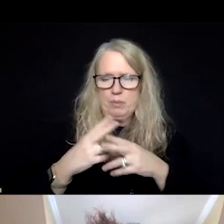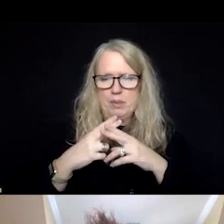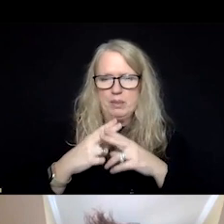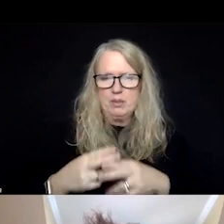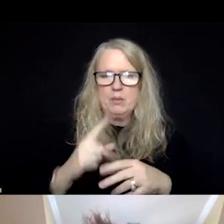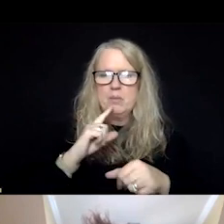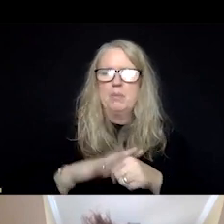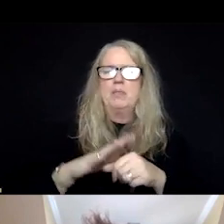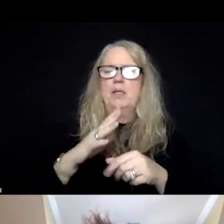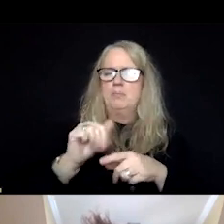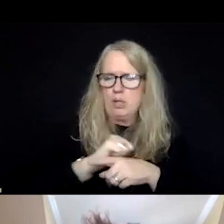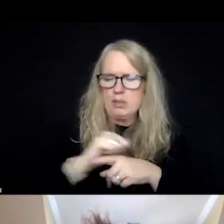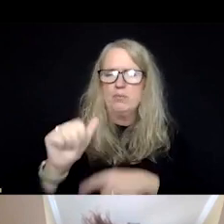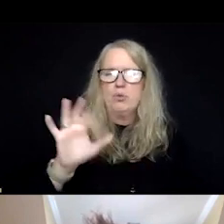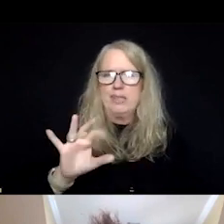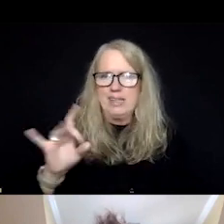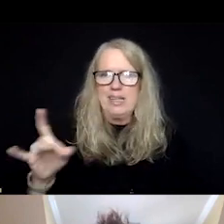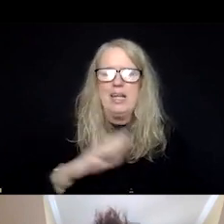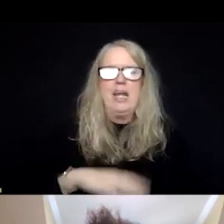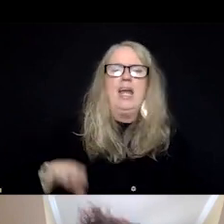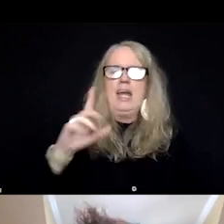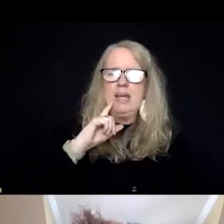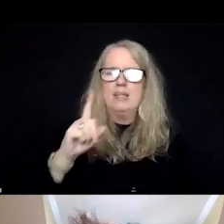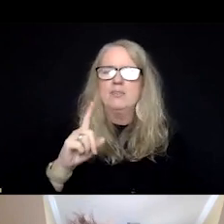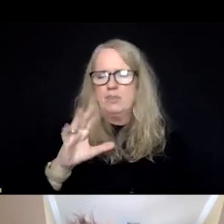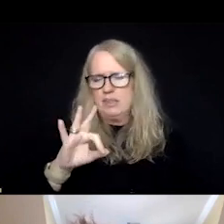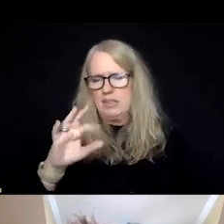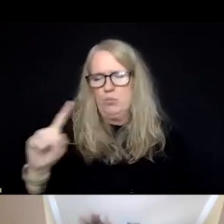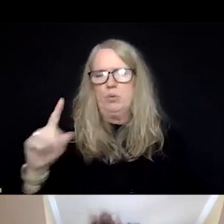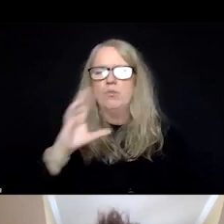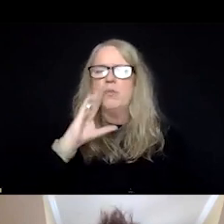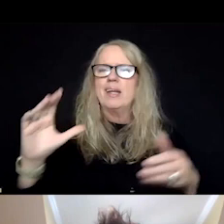SERVICES FOR 988 AND 911 COLLABORATIVE WEBINAR SERIES. WE HAVE